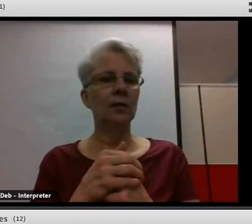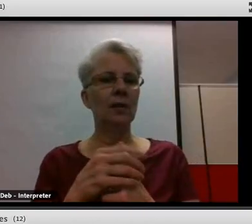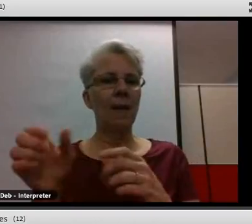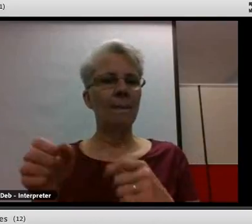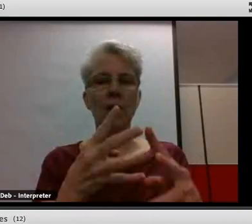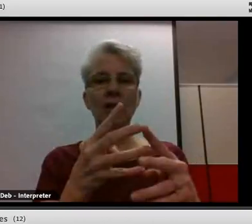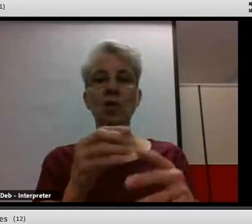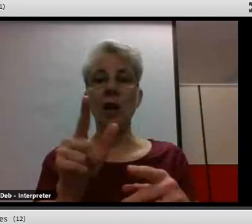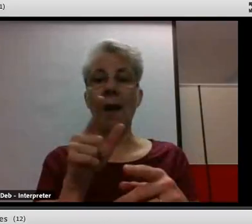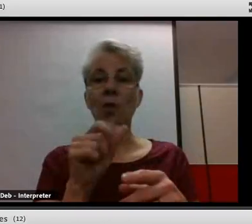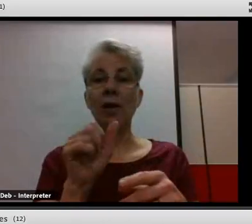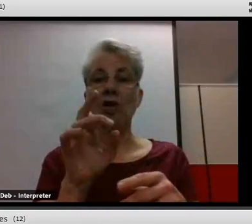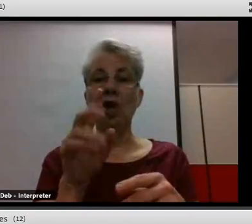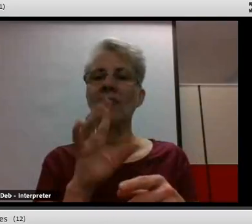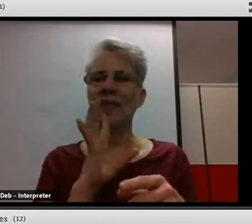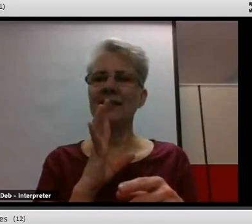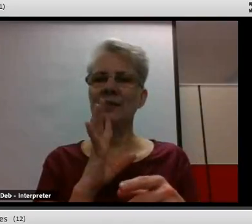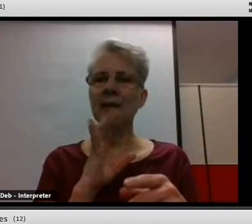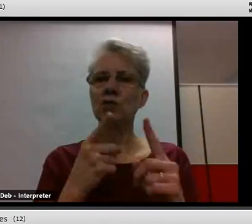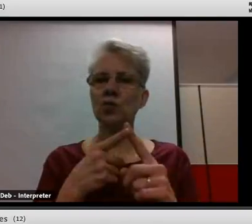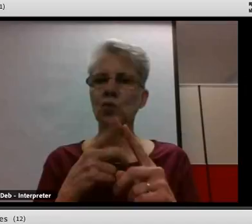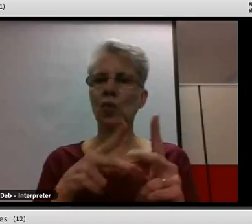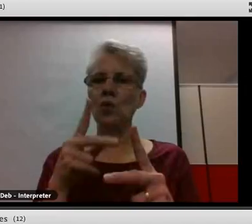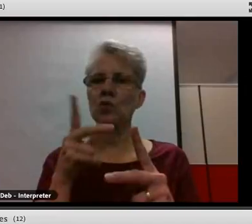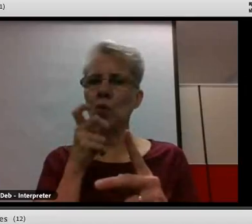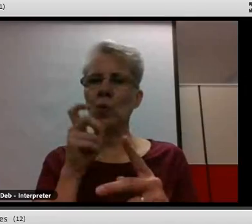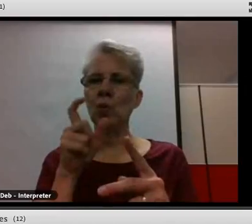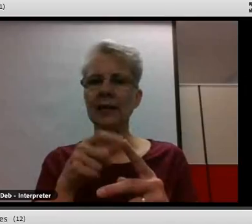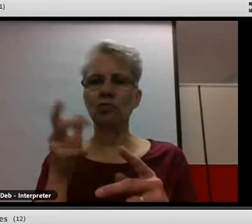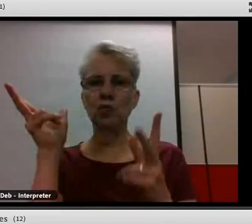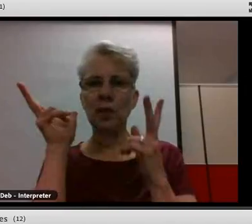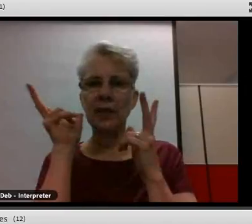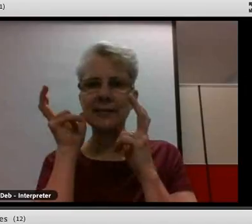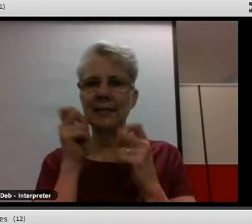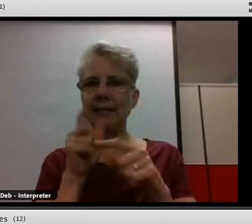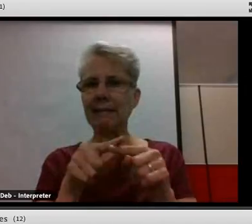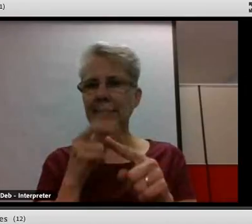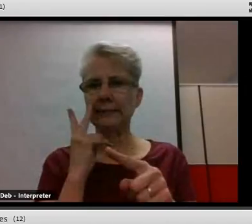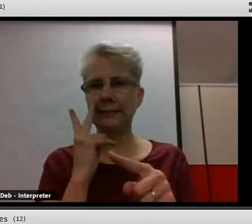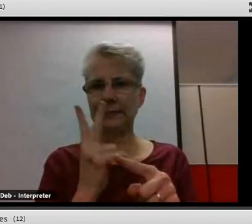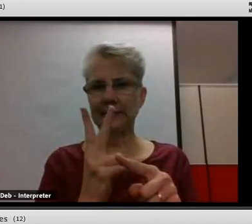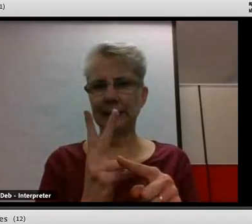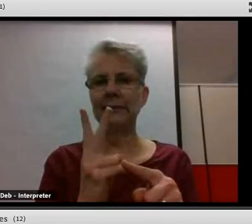and then also a couple public libraries. So they had this great idea, and this is an example